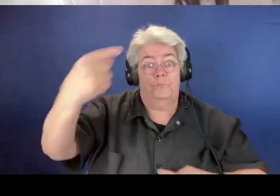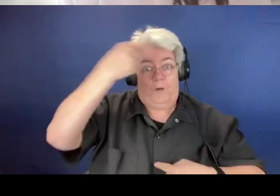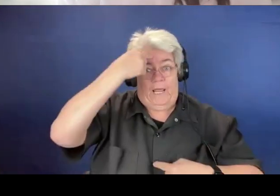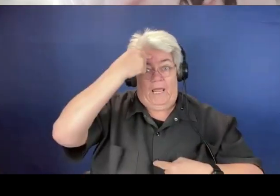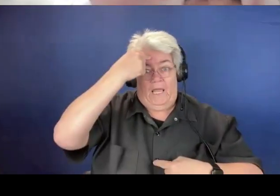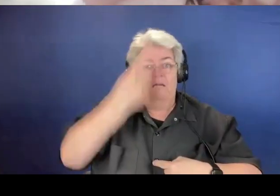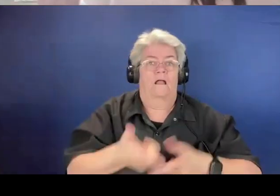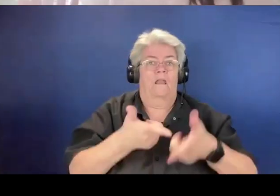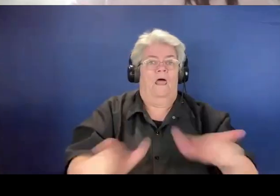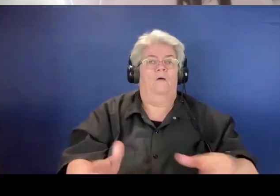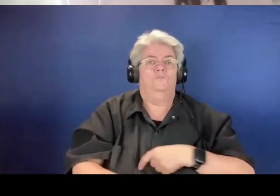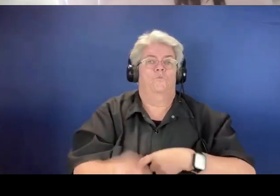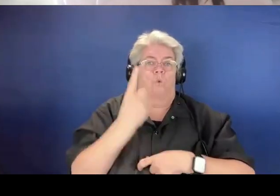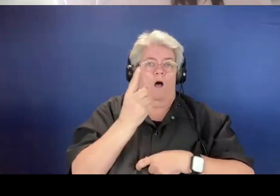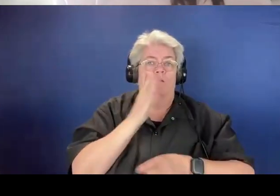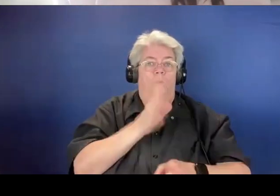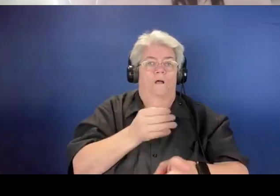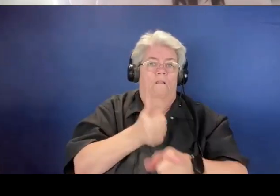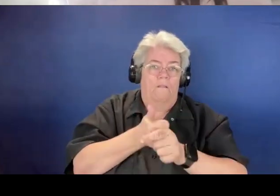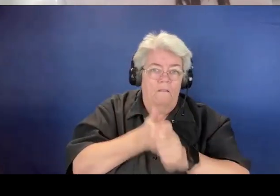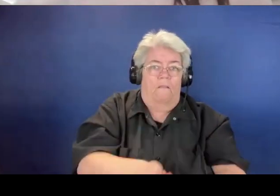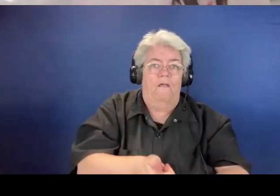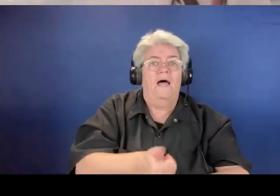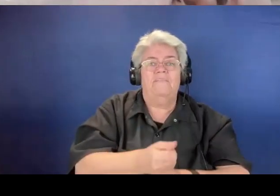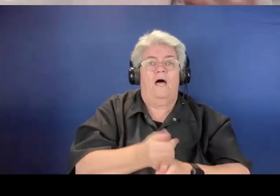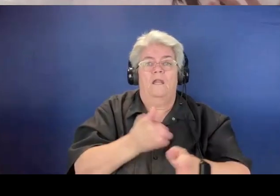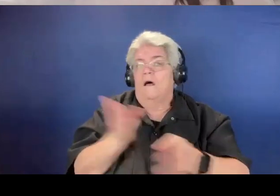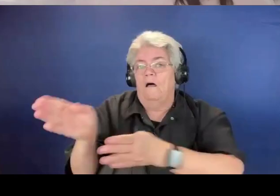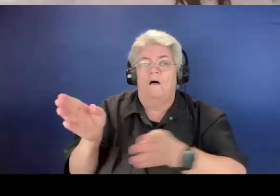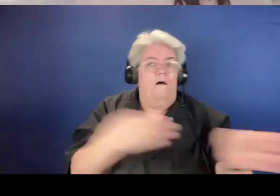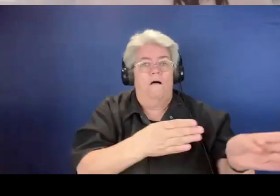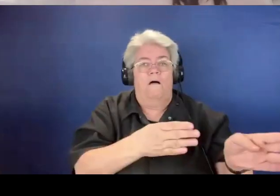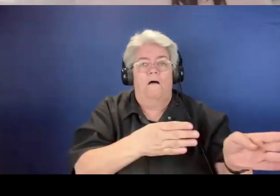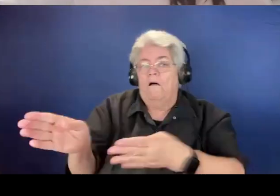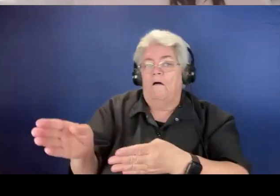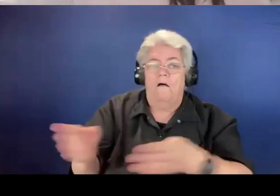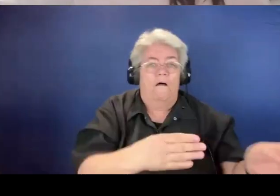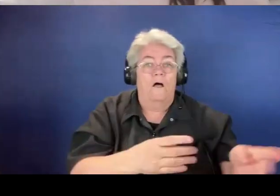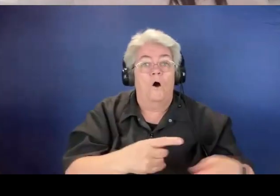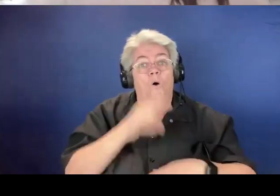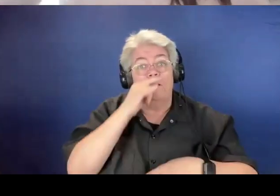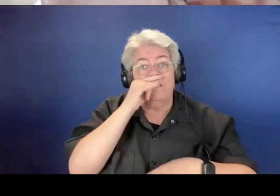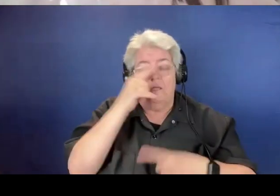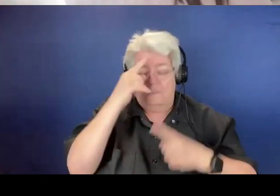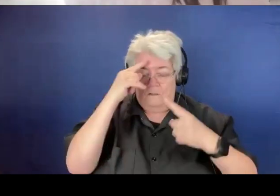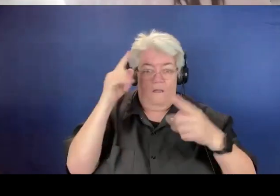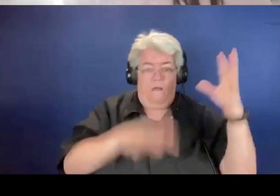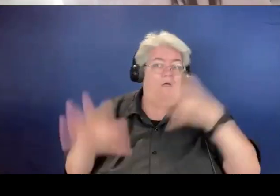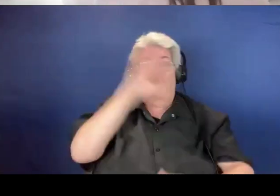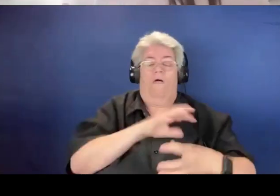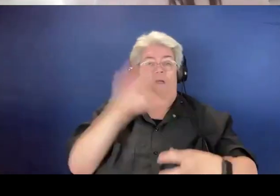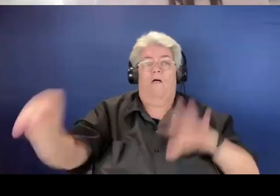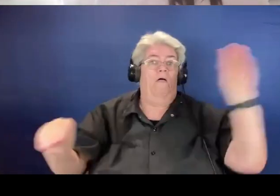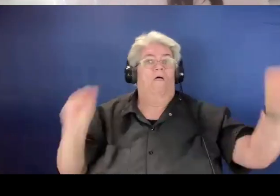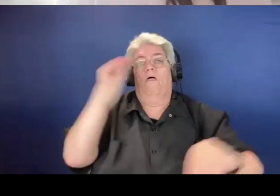And therefore the brain cannot separate the two languages or that children will mix them up when they talk indicating that they are confused.